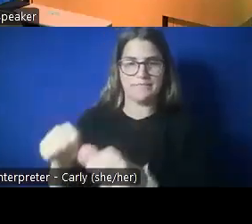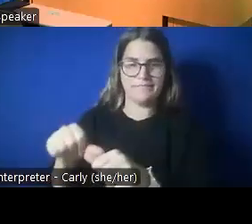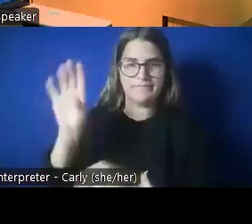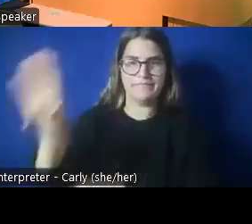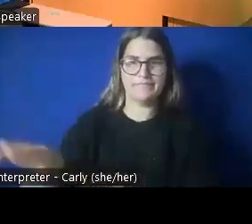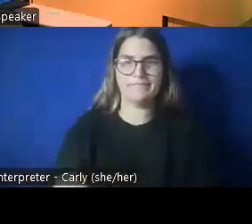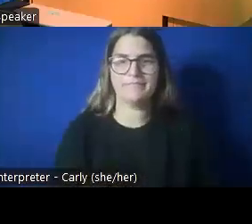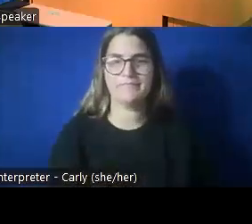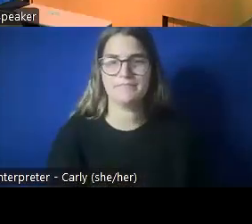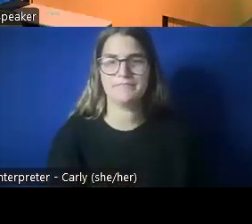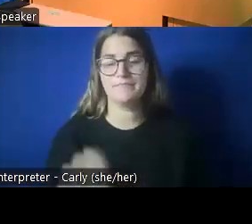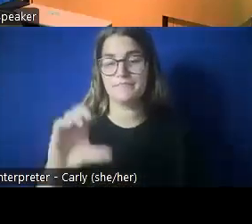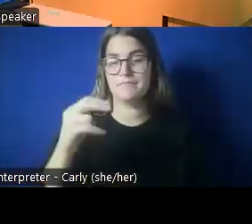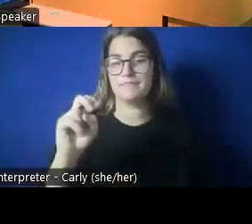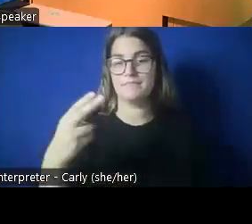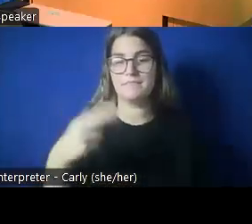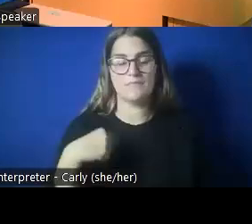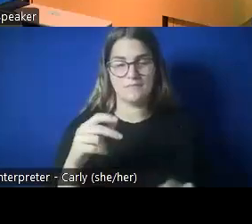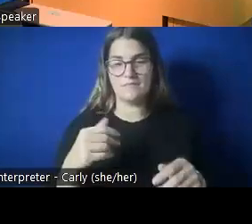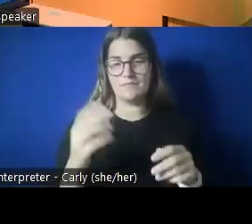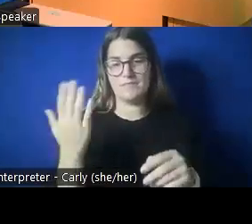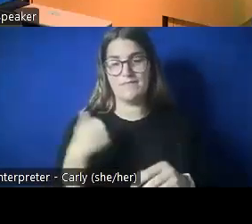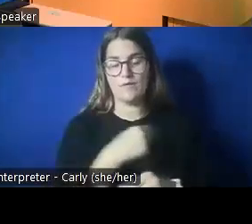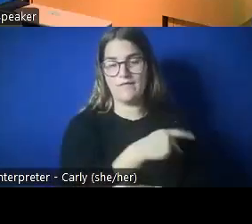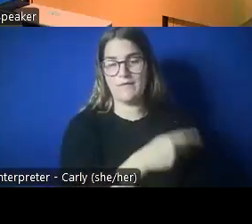we've had patients who are like worried about losing their existing therapists and we've had